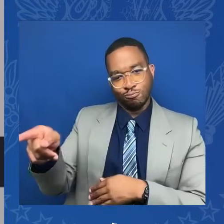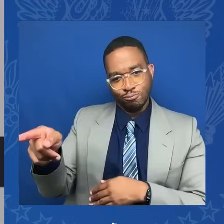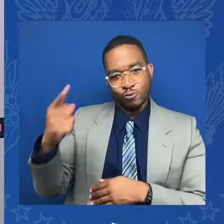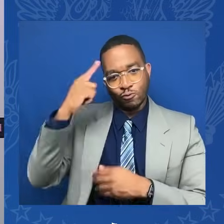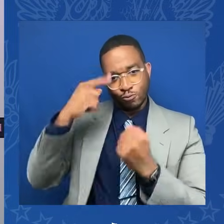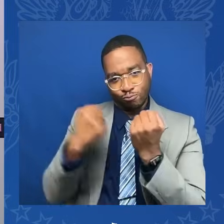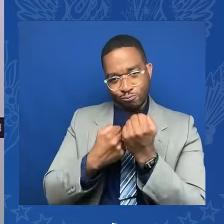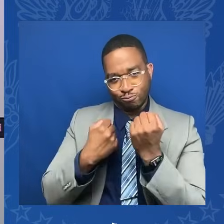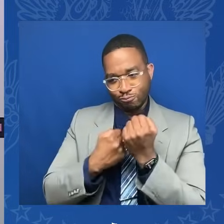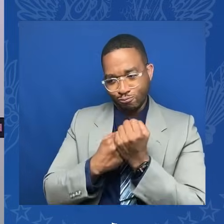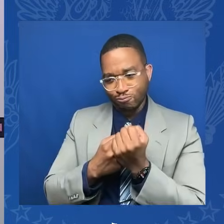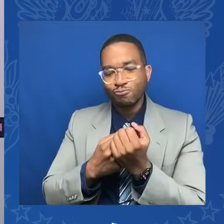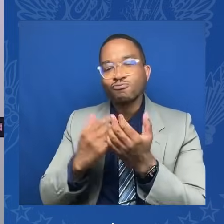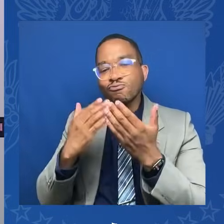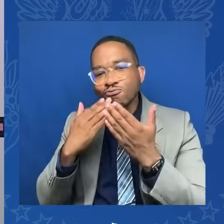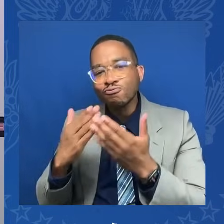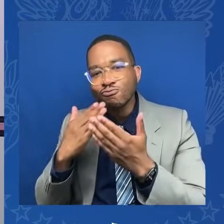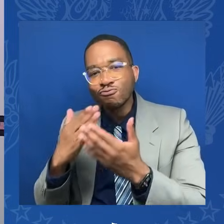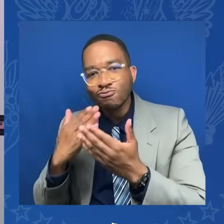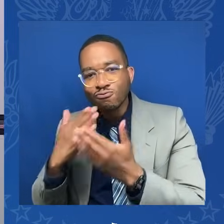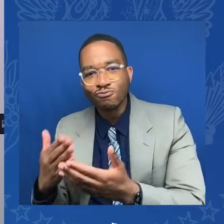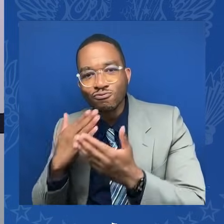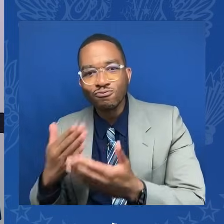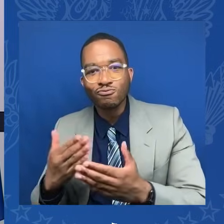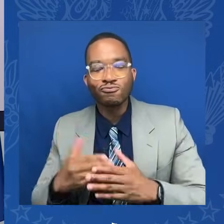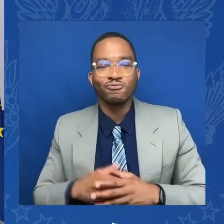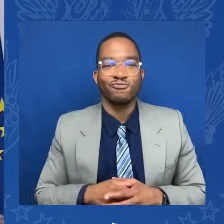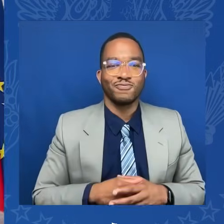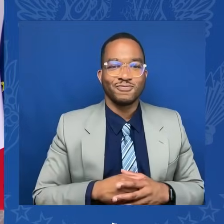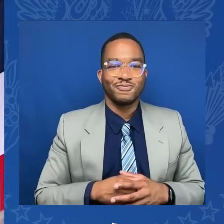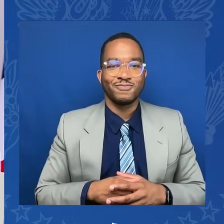President Macron: Merci beaucoup. Thank you, President. President Biden: Thank you.